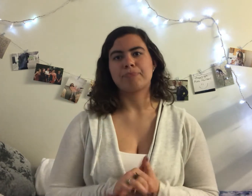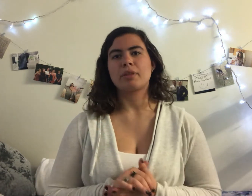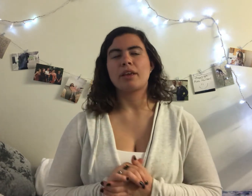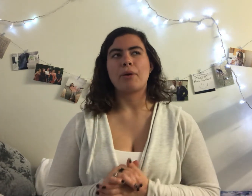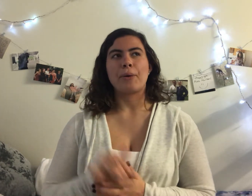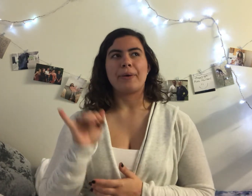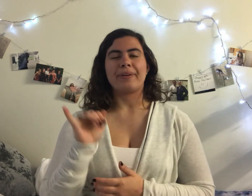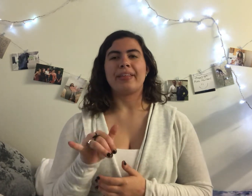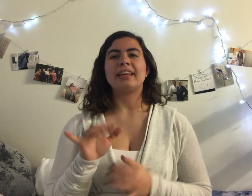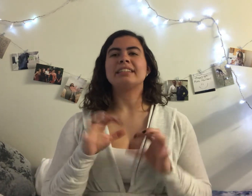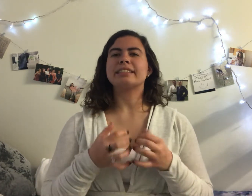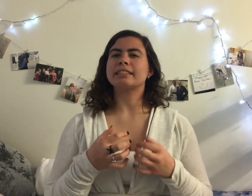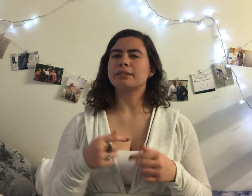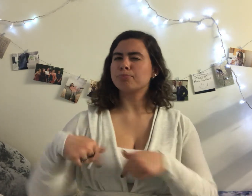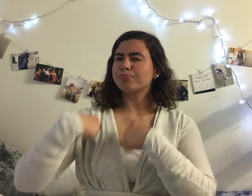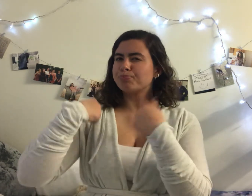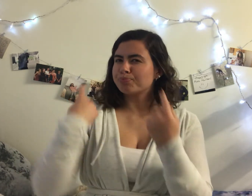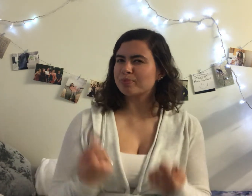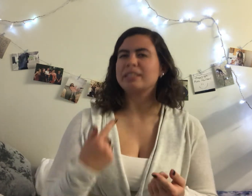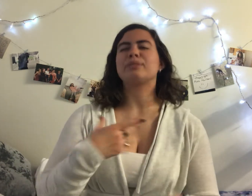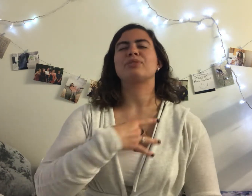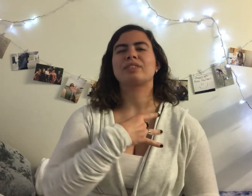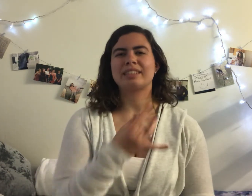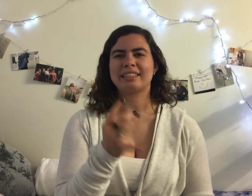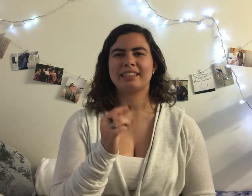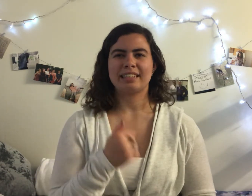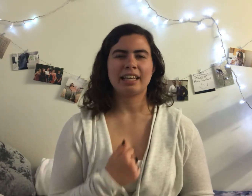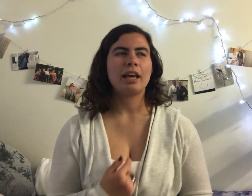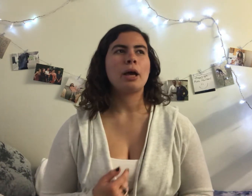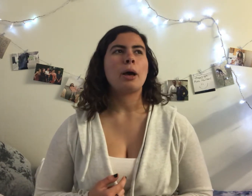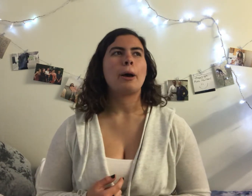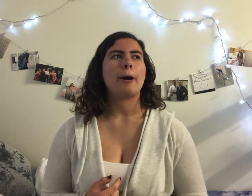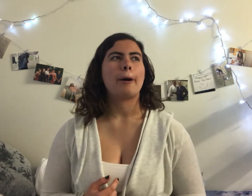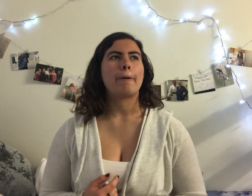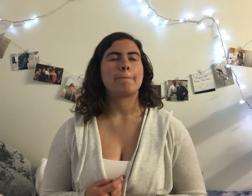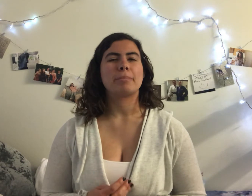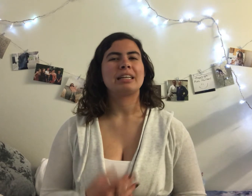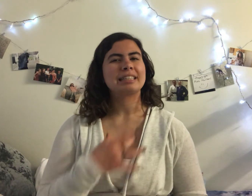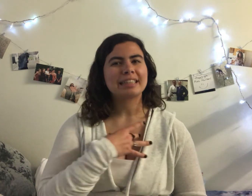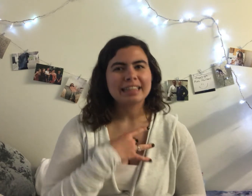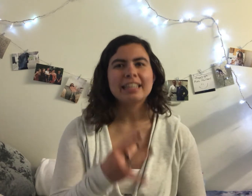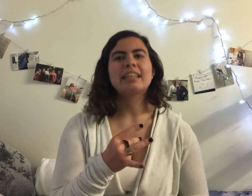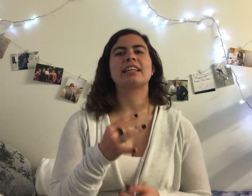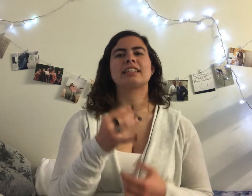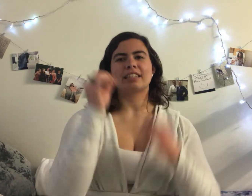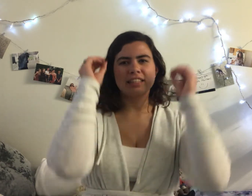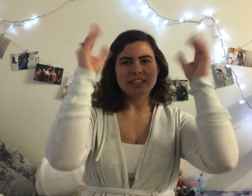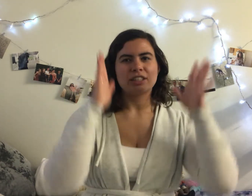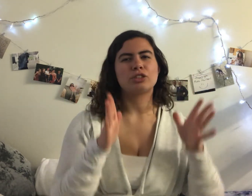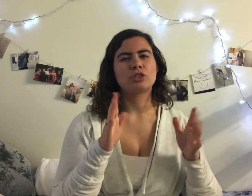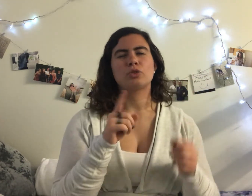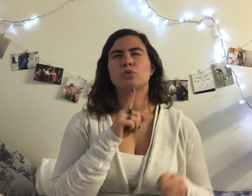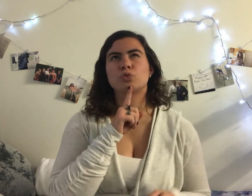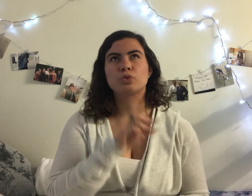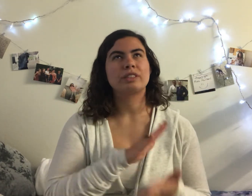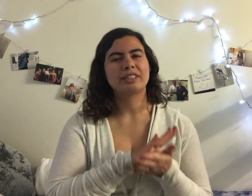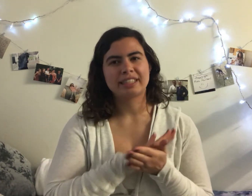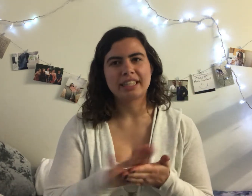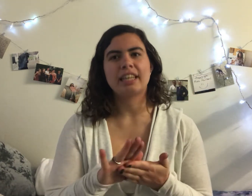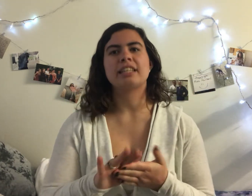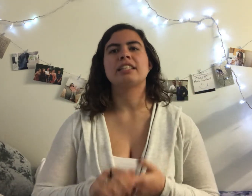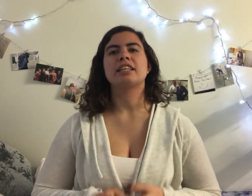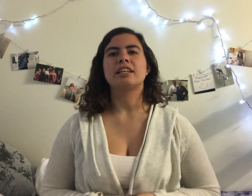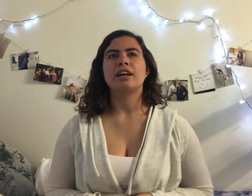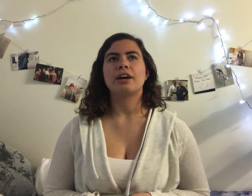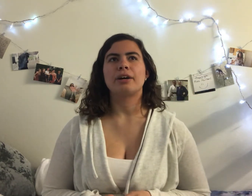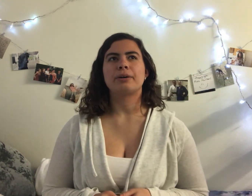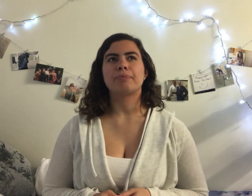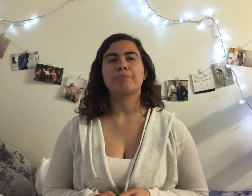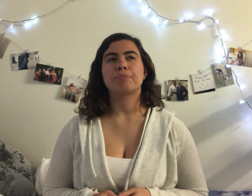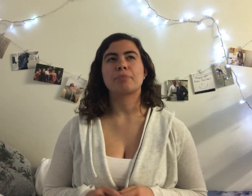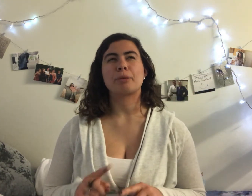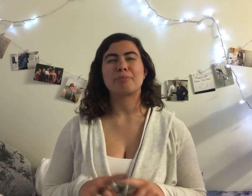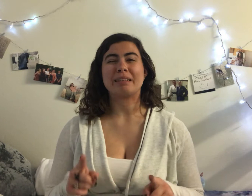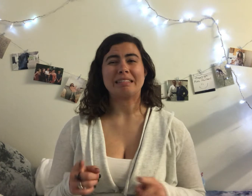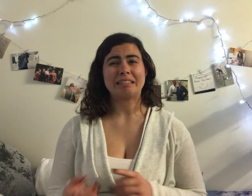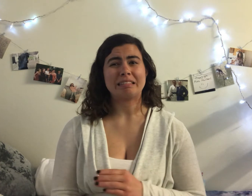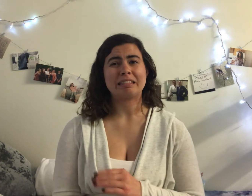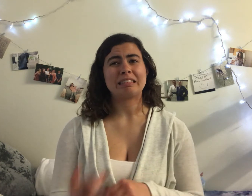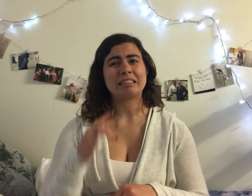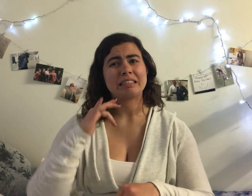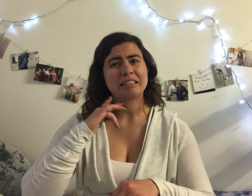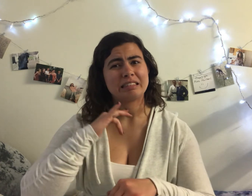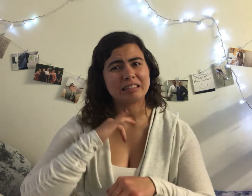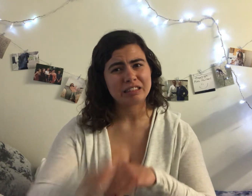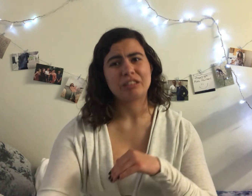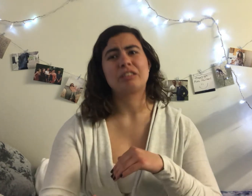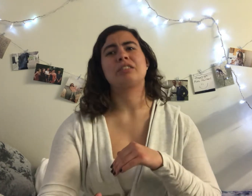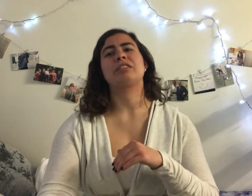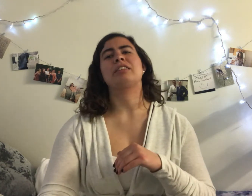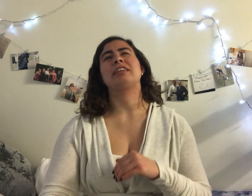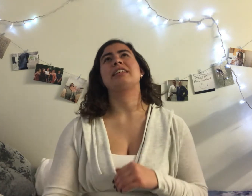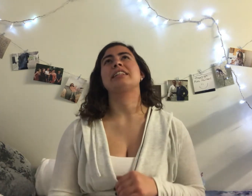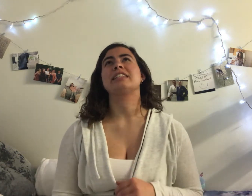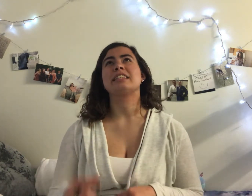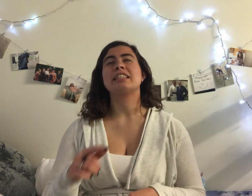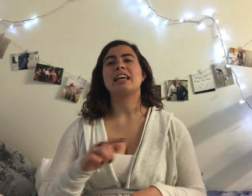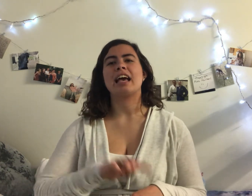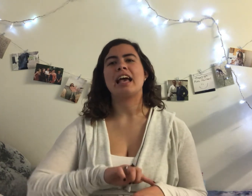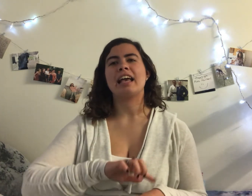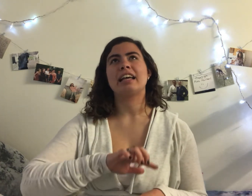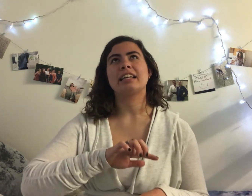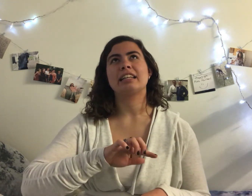So far, I'm enjoying that class. I like the teacher. He's really nice. But unfortunately it's really early.